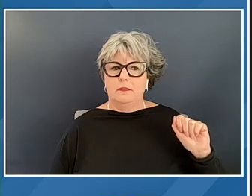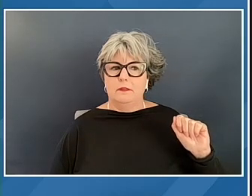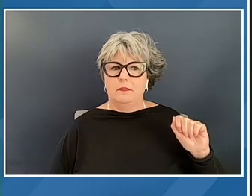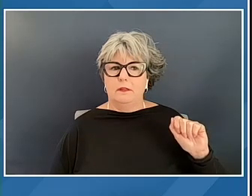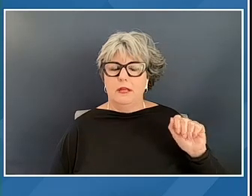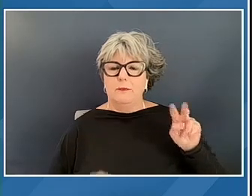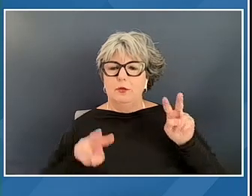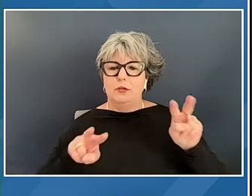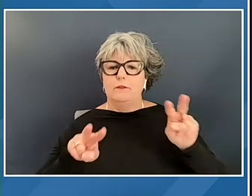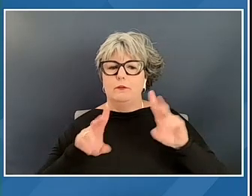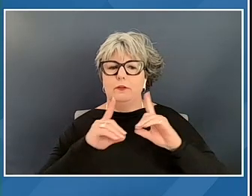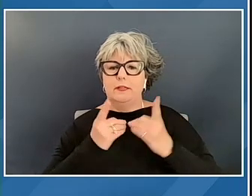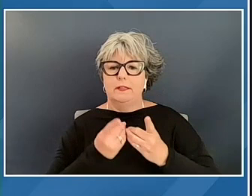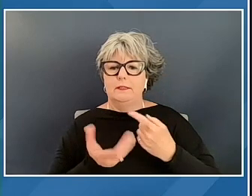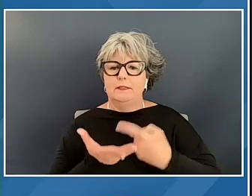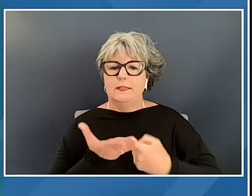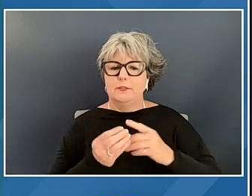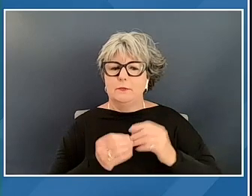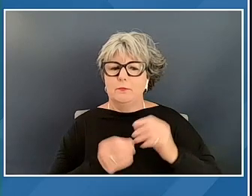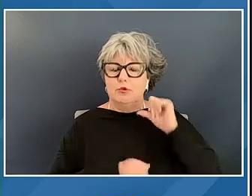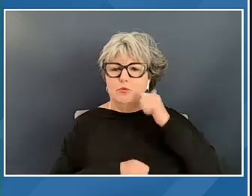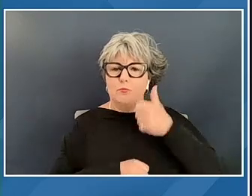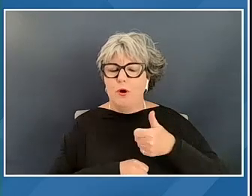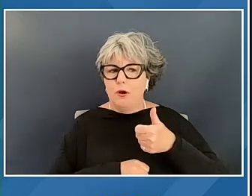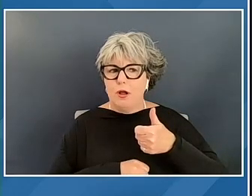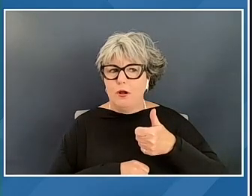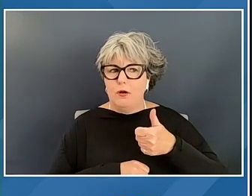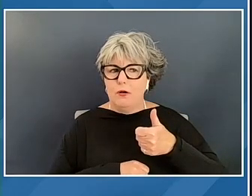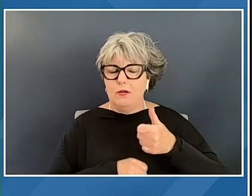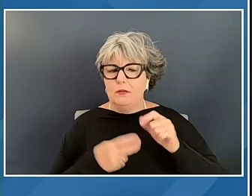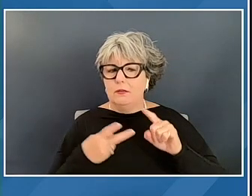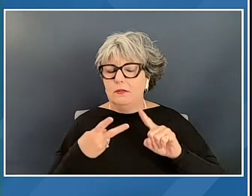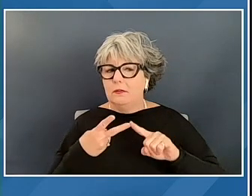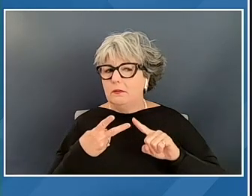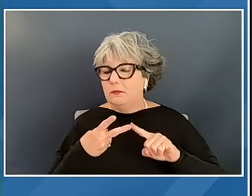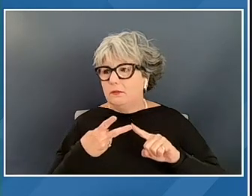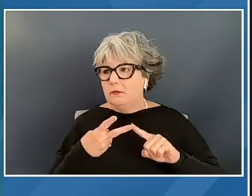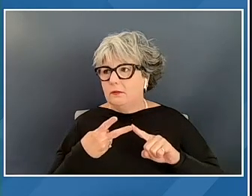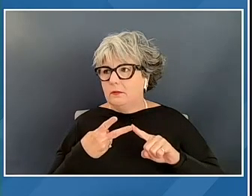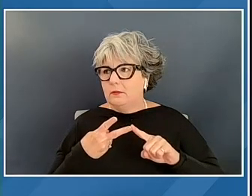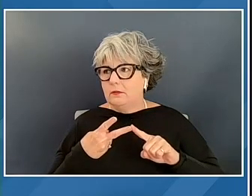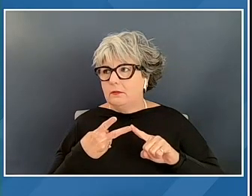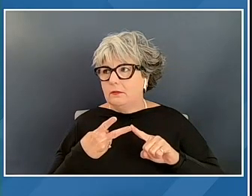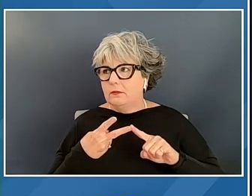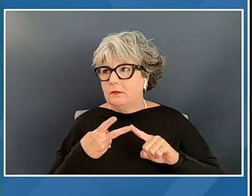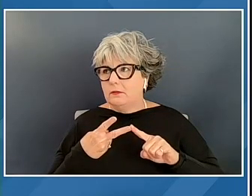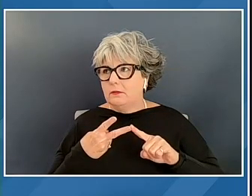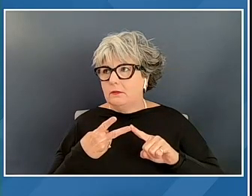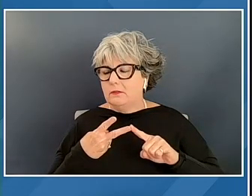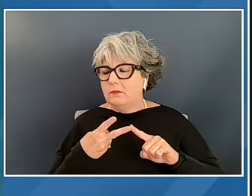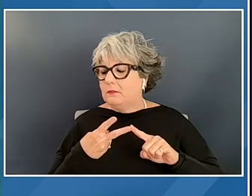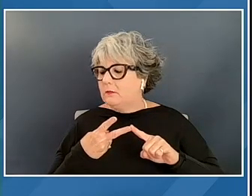tomorrow. But I think to that second question, I think there is a role that data analytics plays in terms of